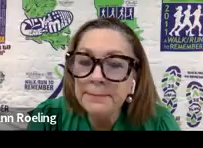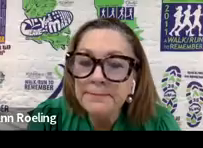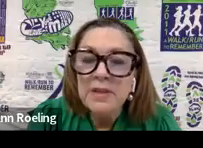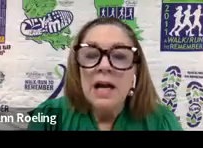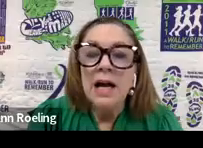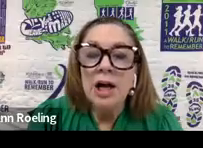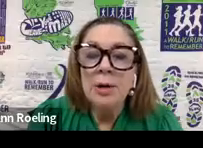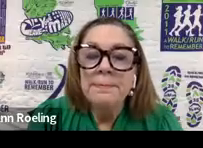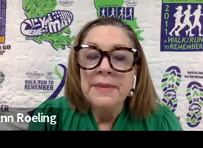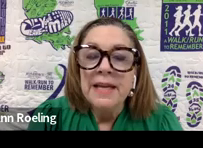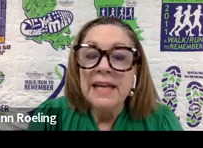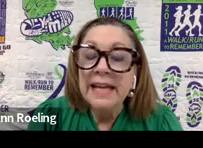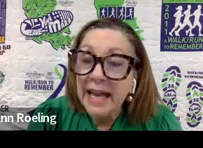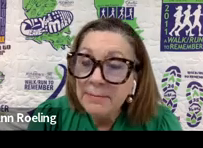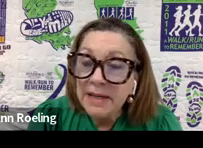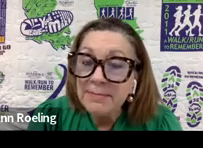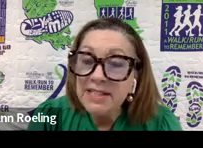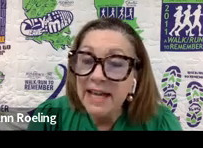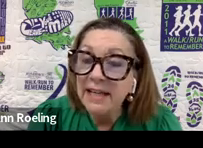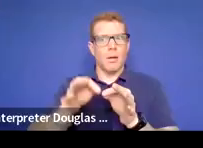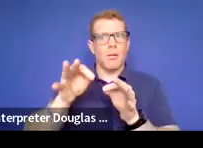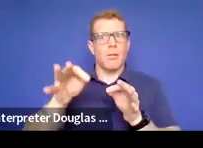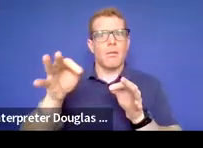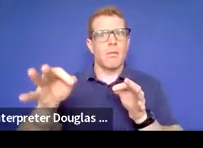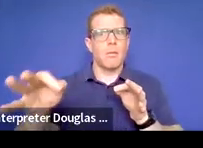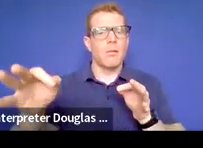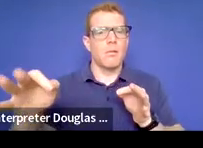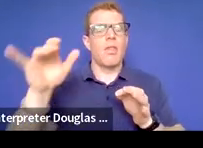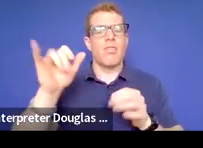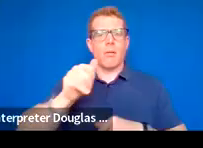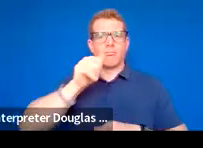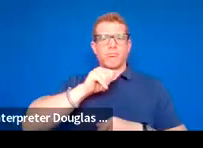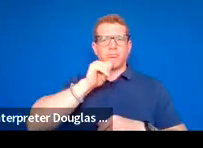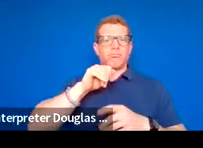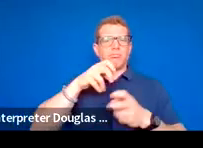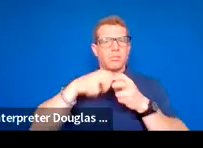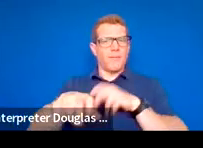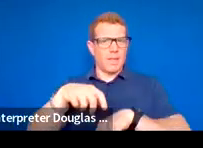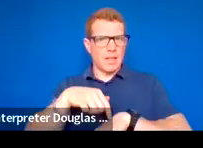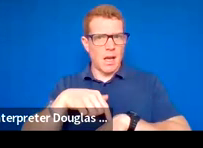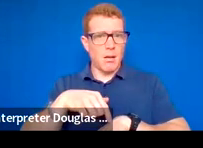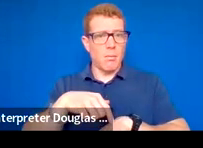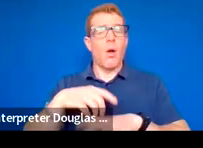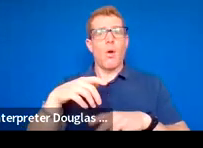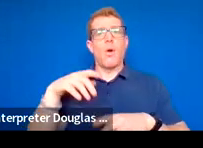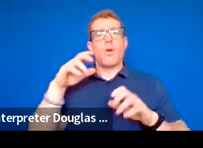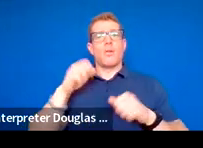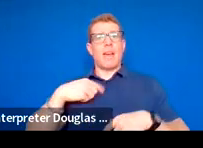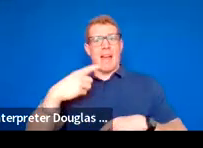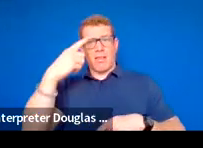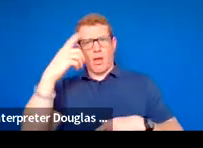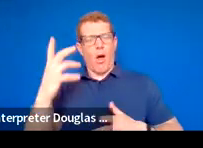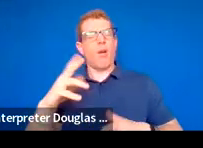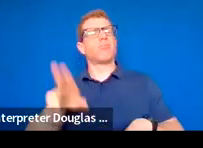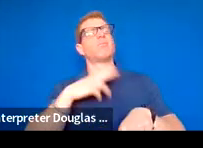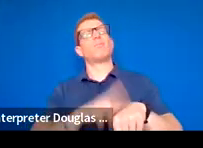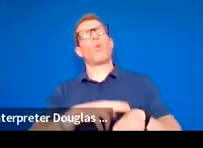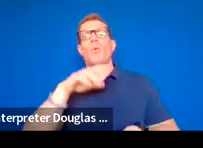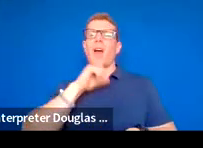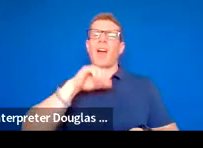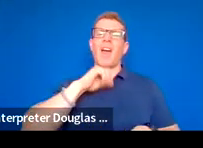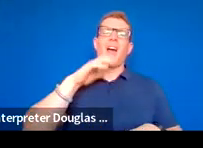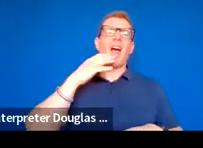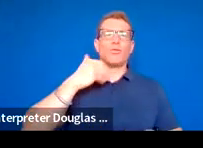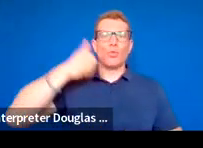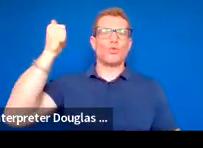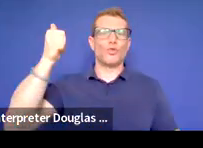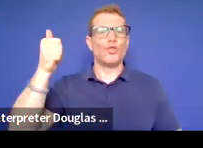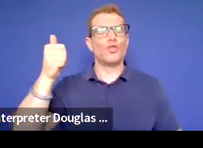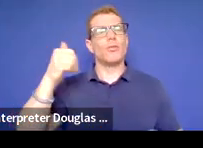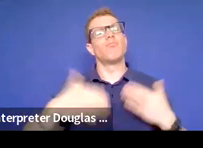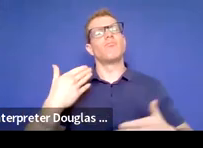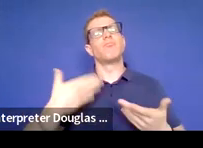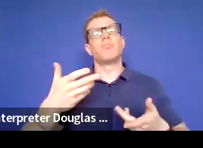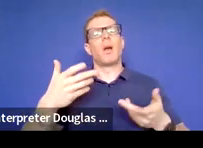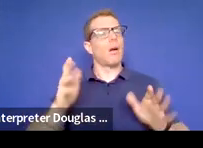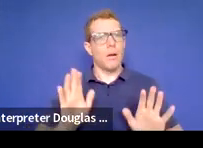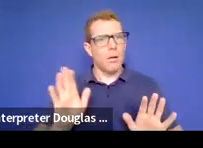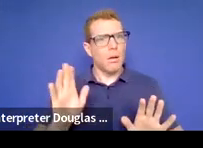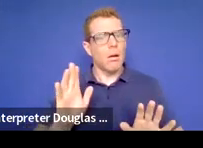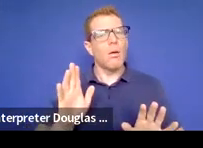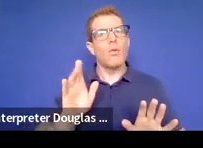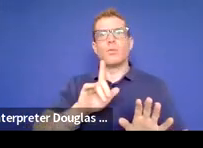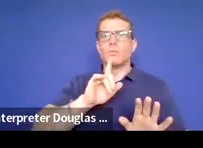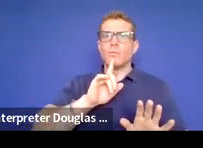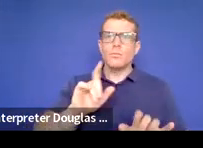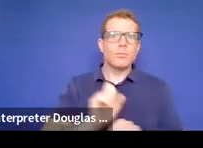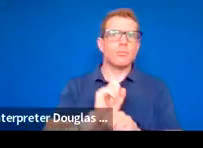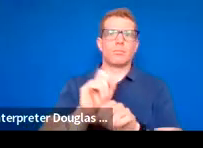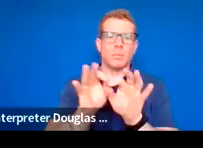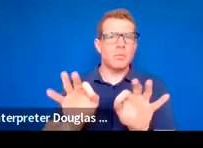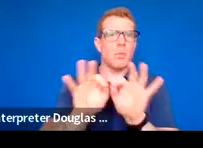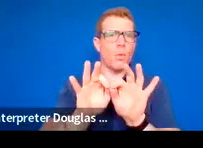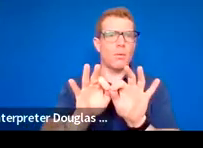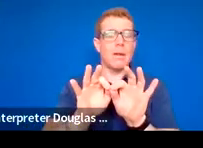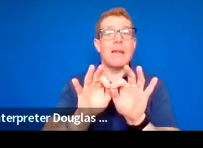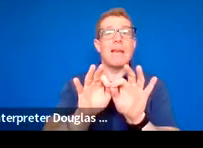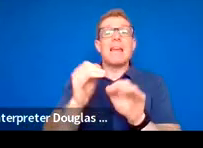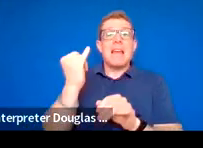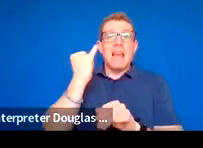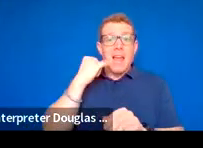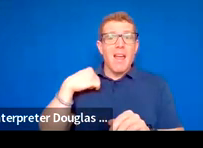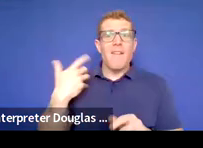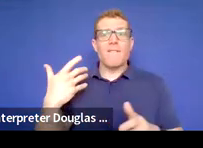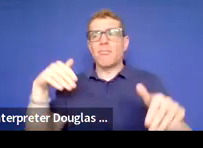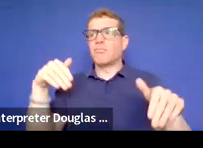Okay, where you don't get to help you need that but It is really important that you, any hesitation you have visit a doctor.